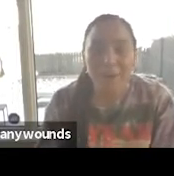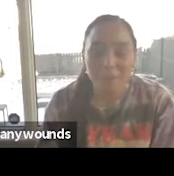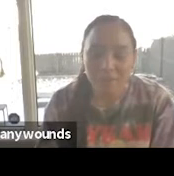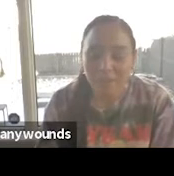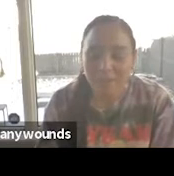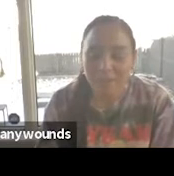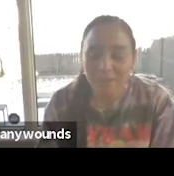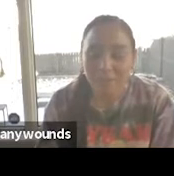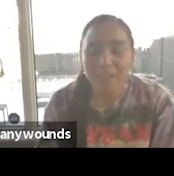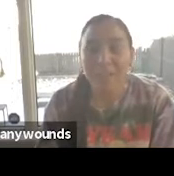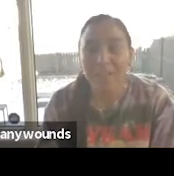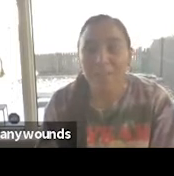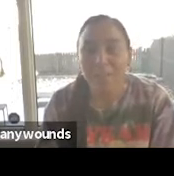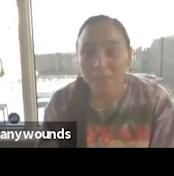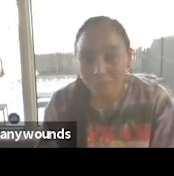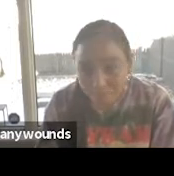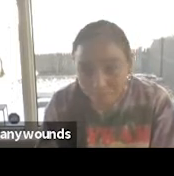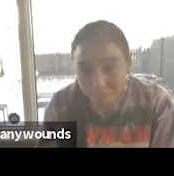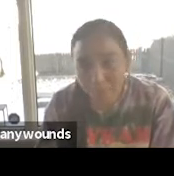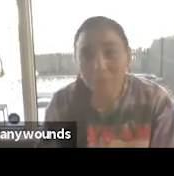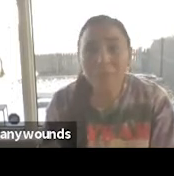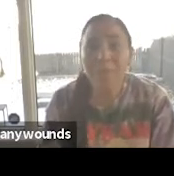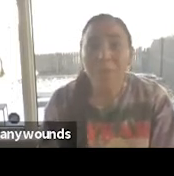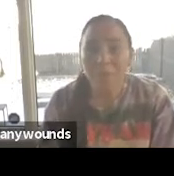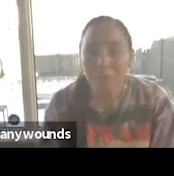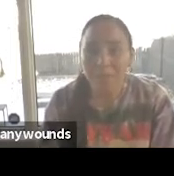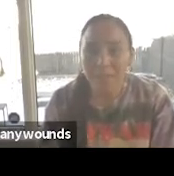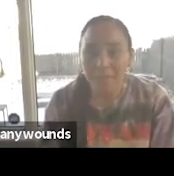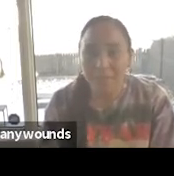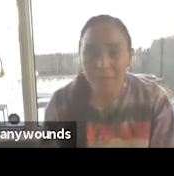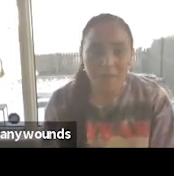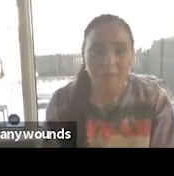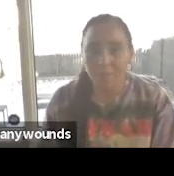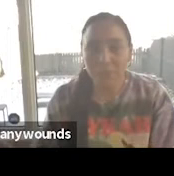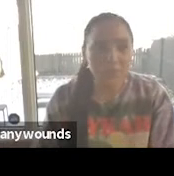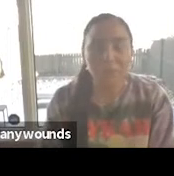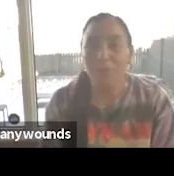I was invited by Kelli Morning Bull, who reached out to me